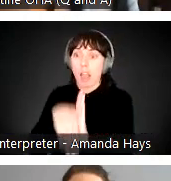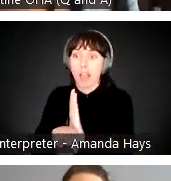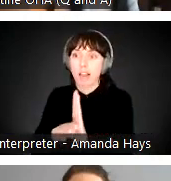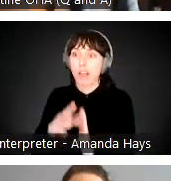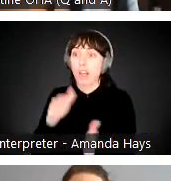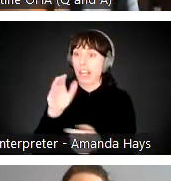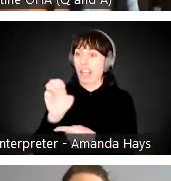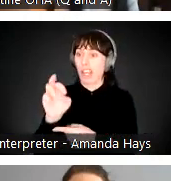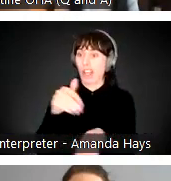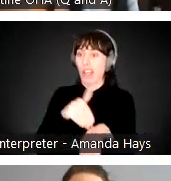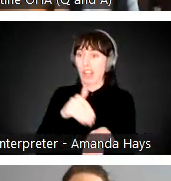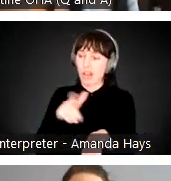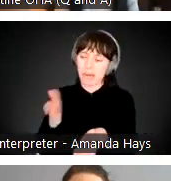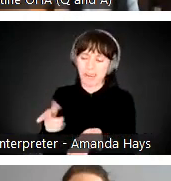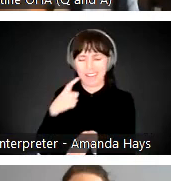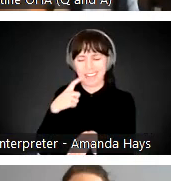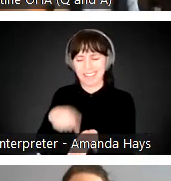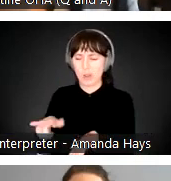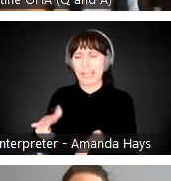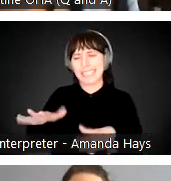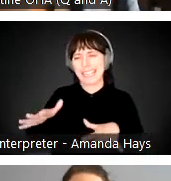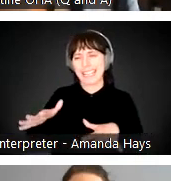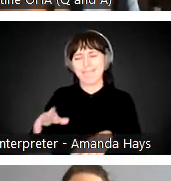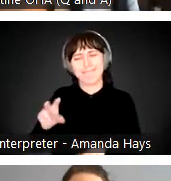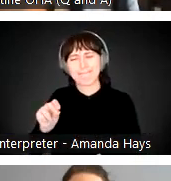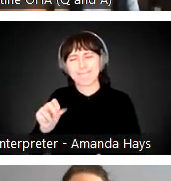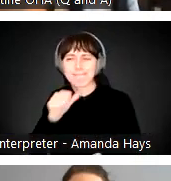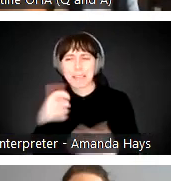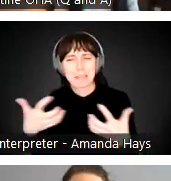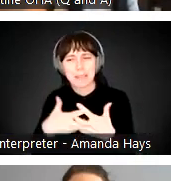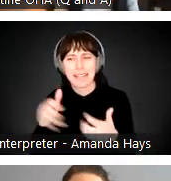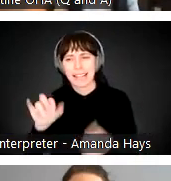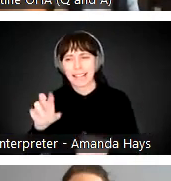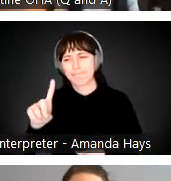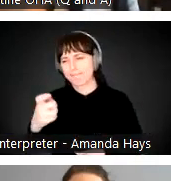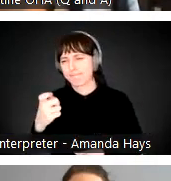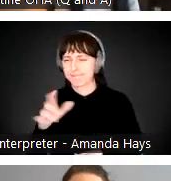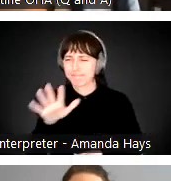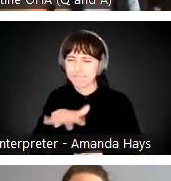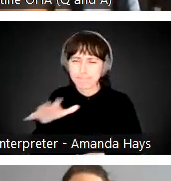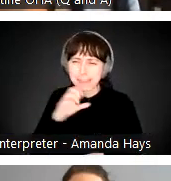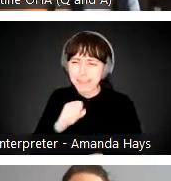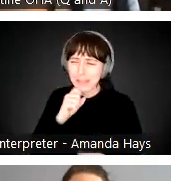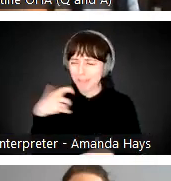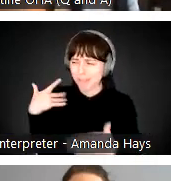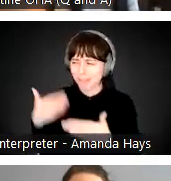anxiety- to be 55 and the very first time you're presenting with a heart rate of 150- like that's not the natural history